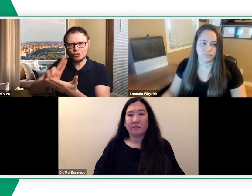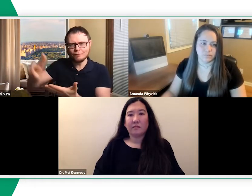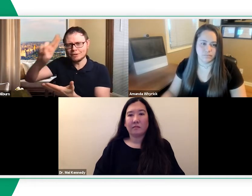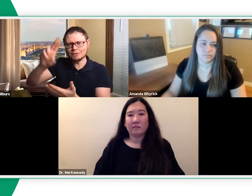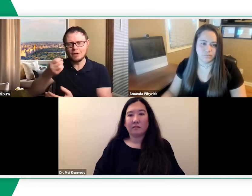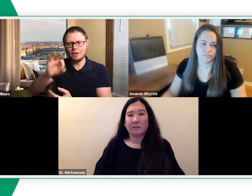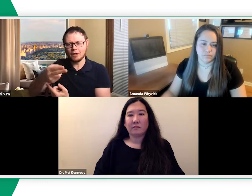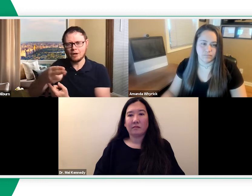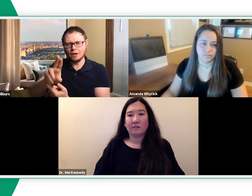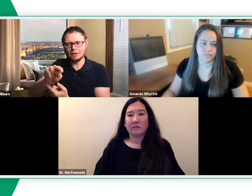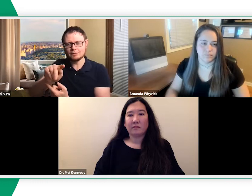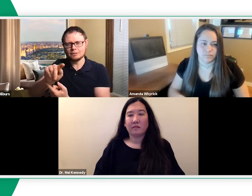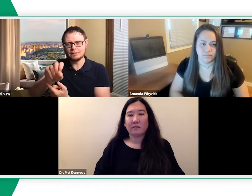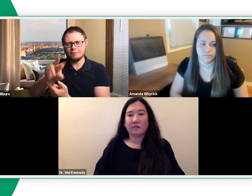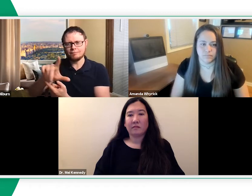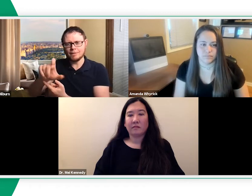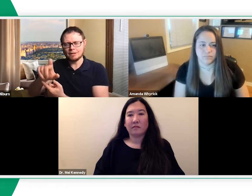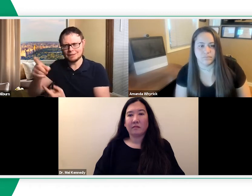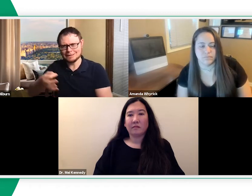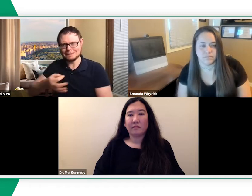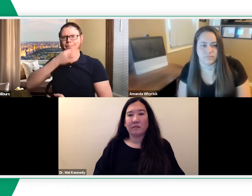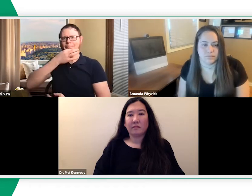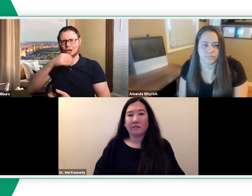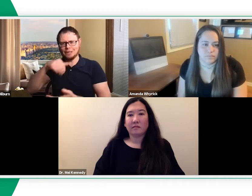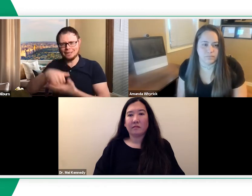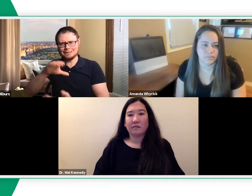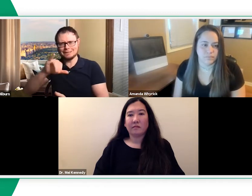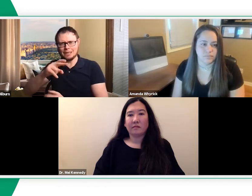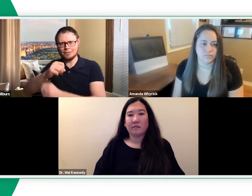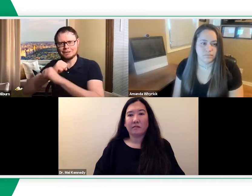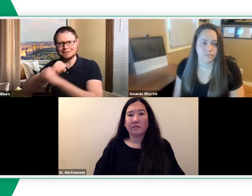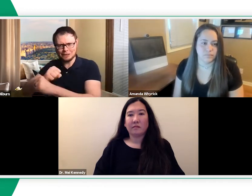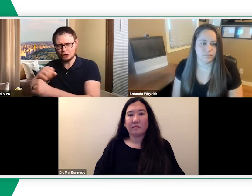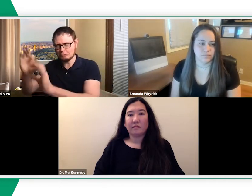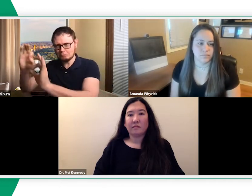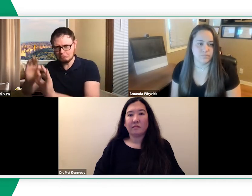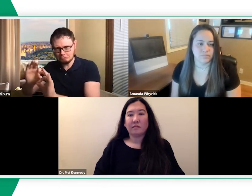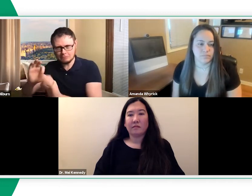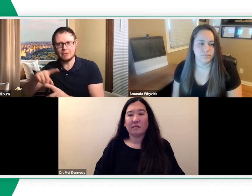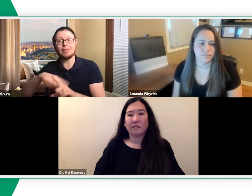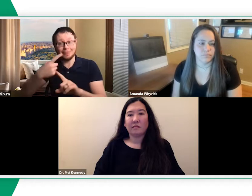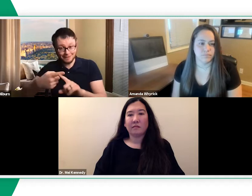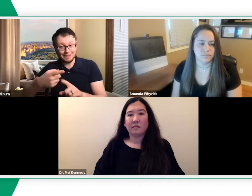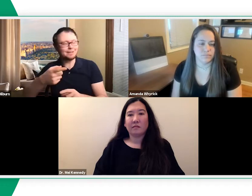cybersecurity, we actually brought in somebody from the University of Huntsville, who is